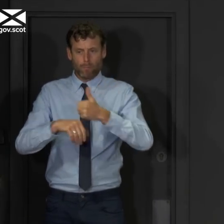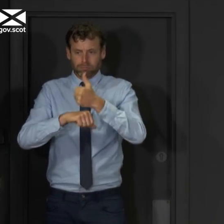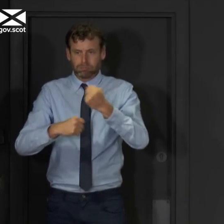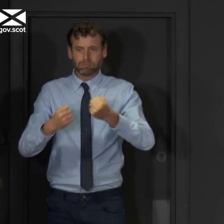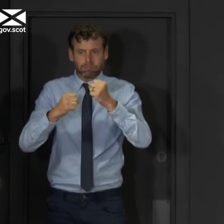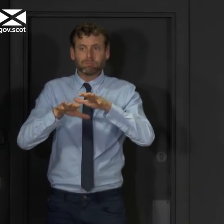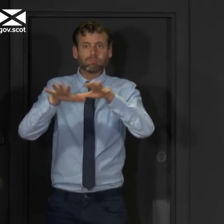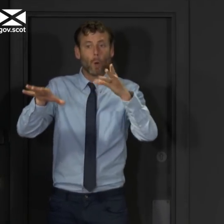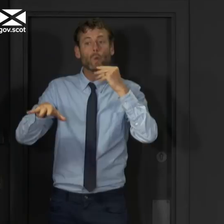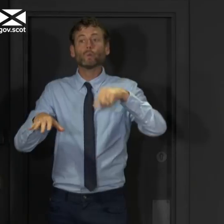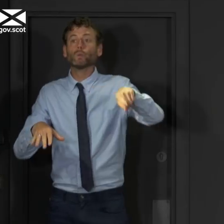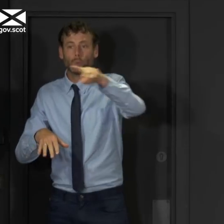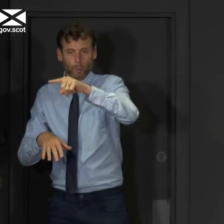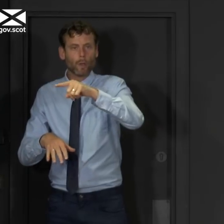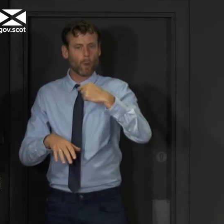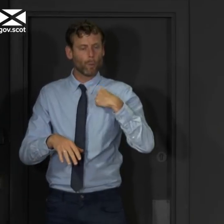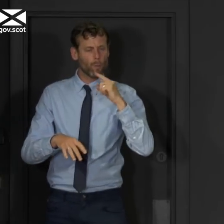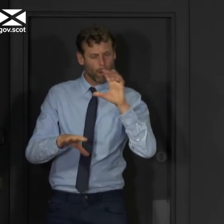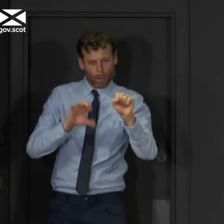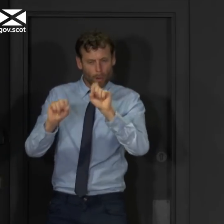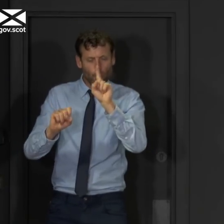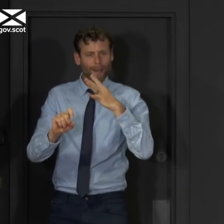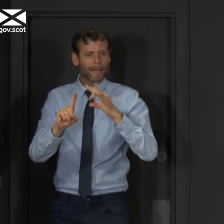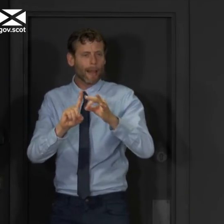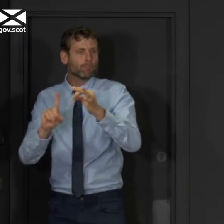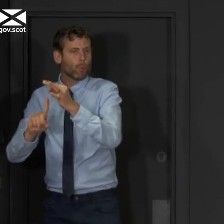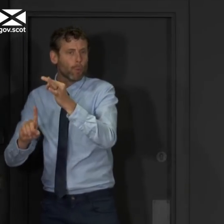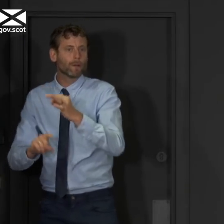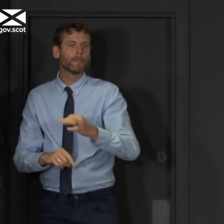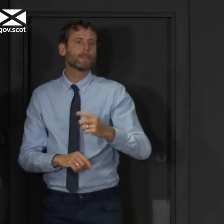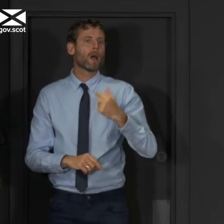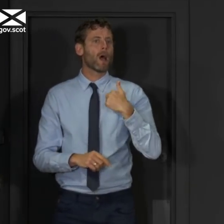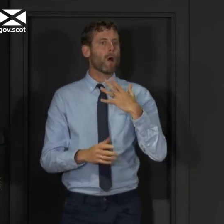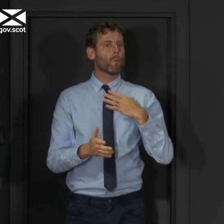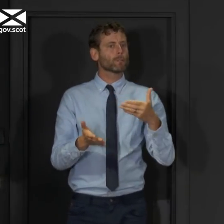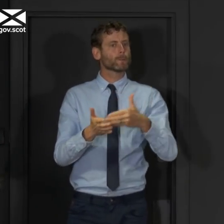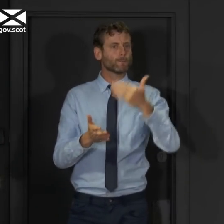Fundamentally though, I want to stress to everyone watching just how important Test